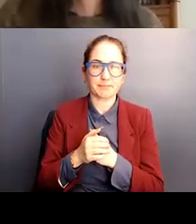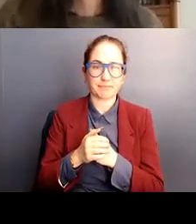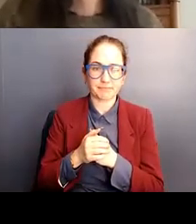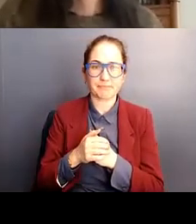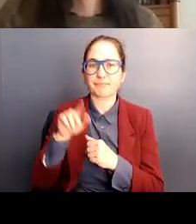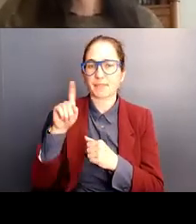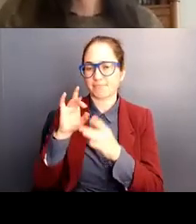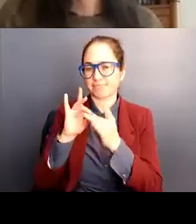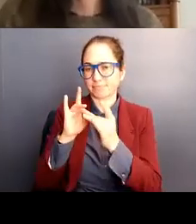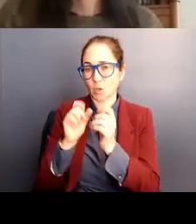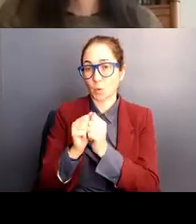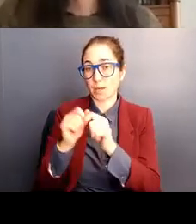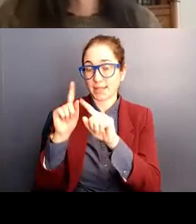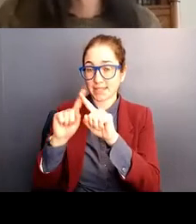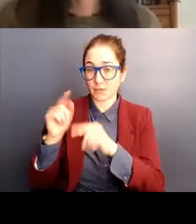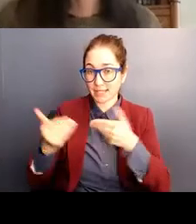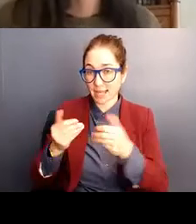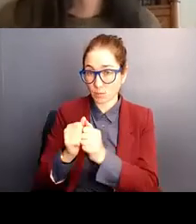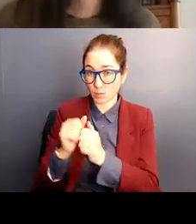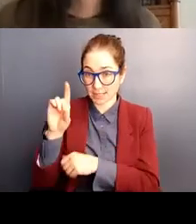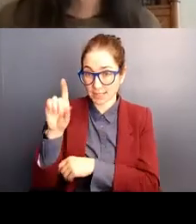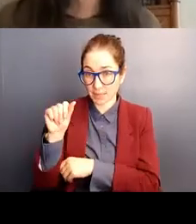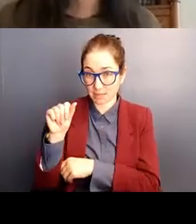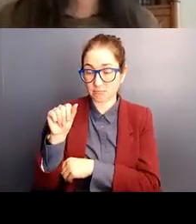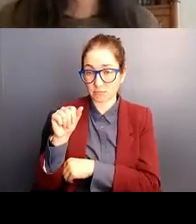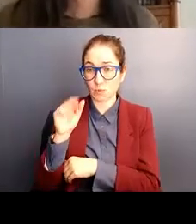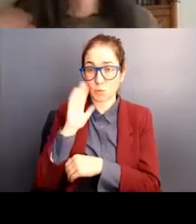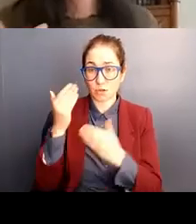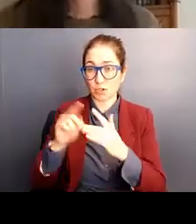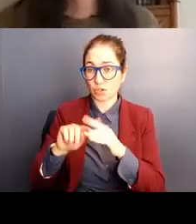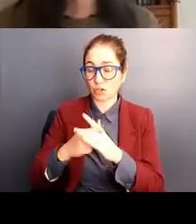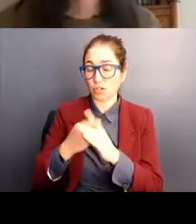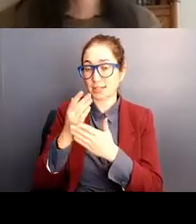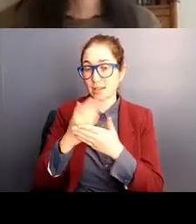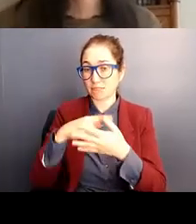to guests with disabilities. It's great you're going to be starting to do some of these things, but you also need to know the